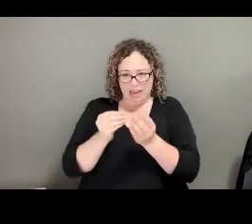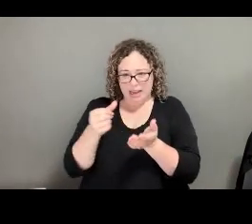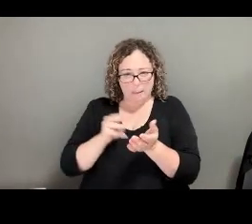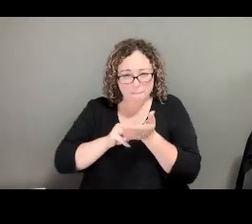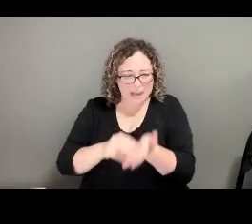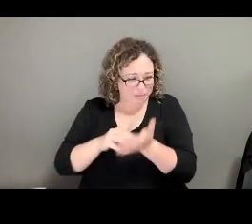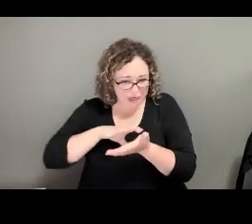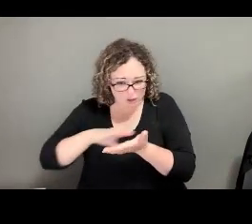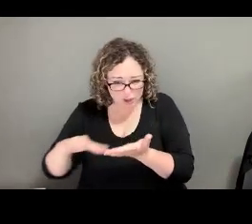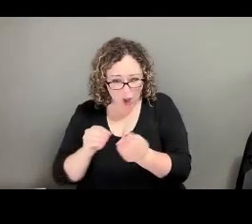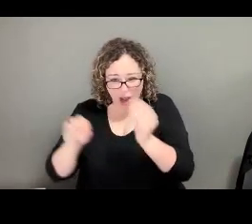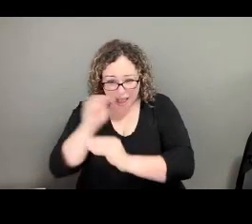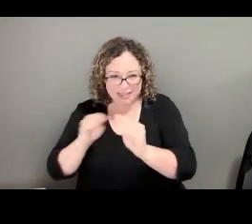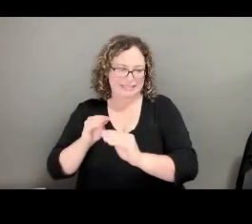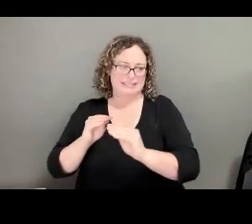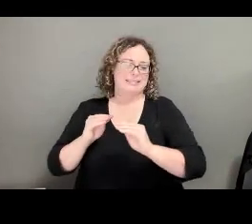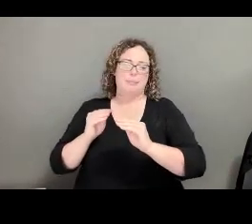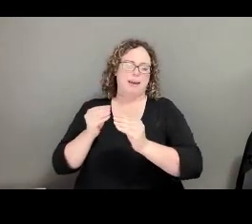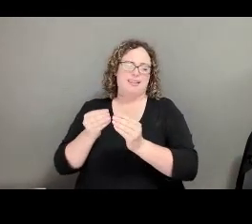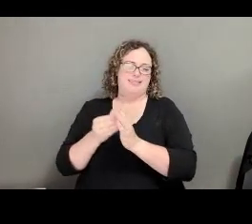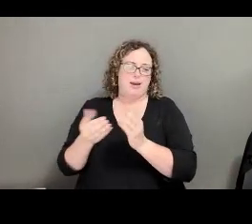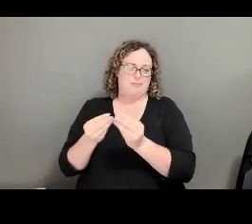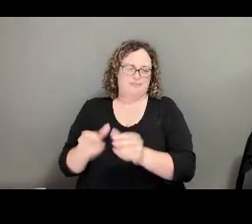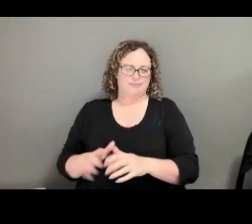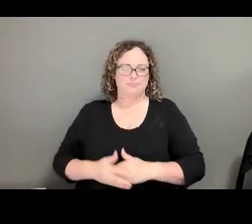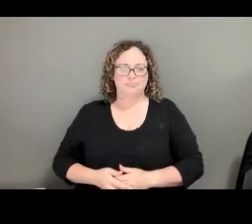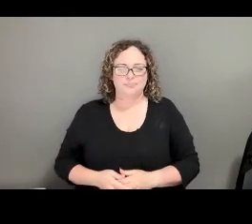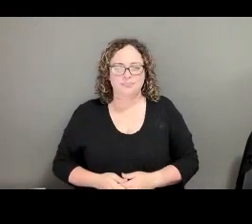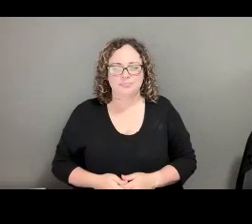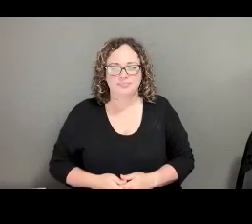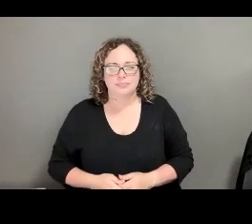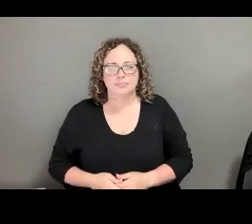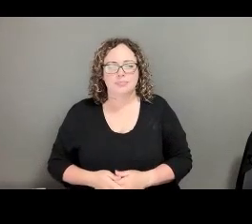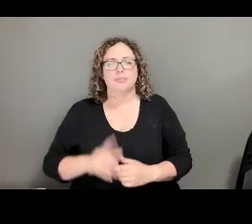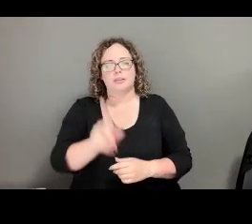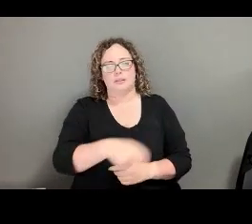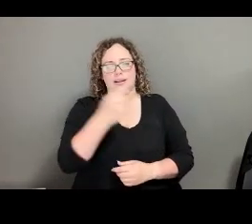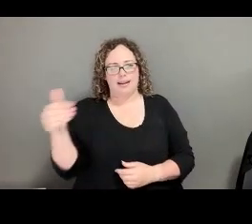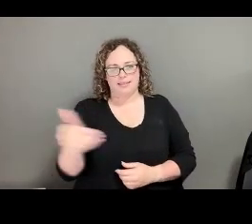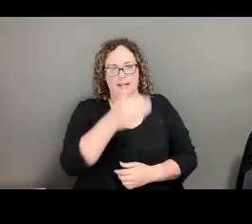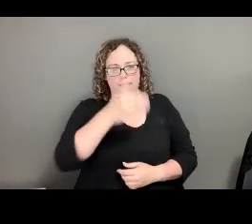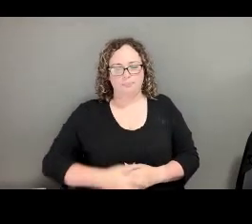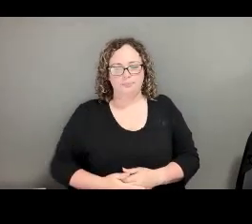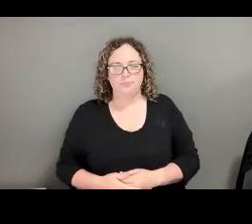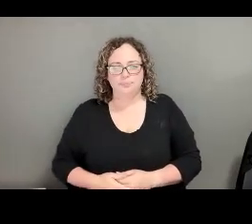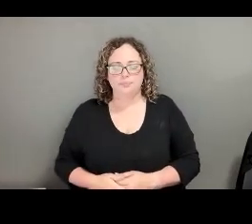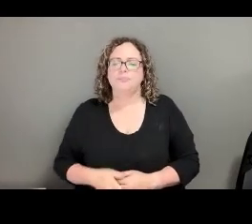Next slide please. And sorry, there's a couple of photos missing.